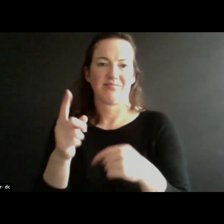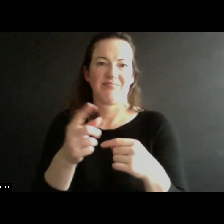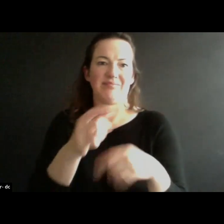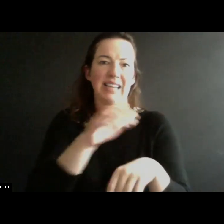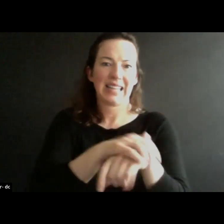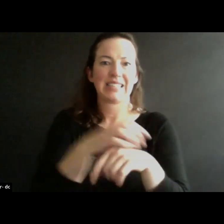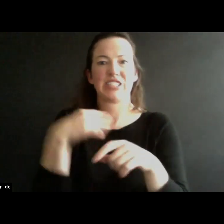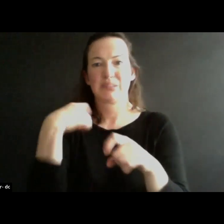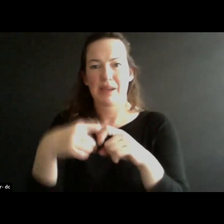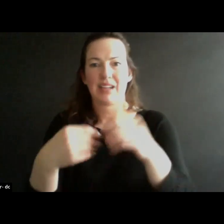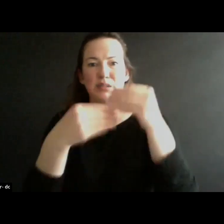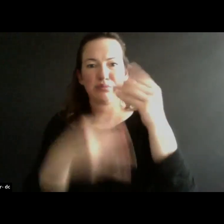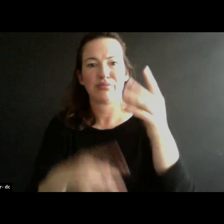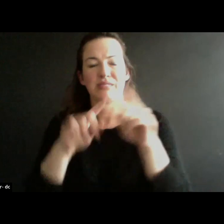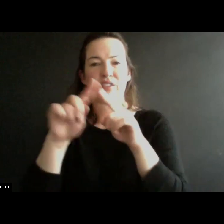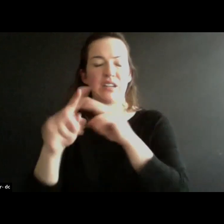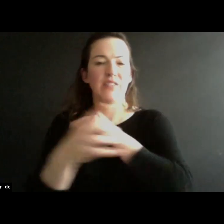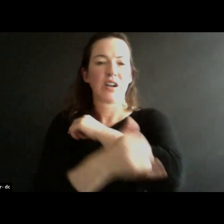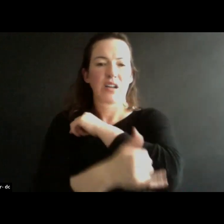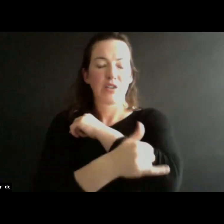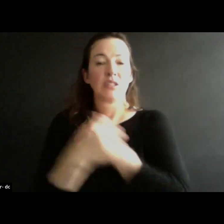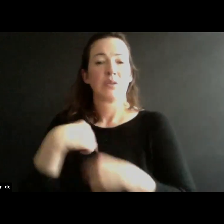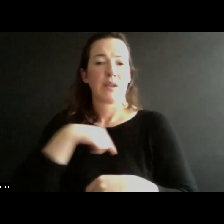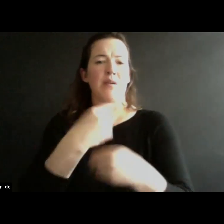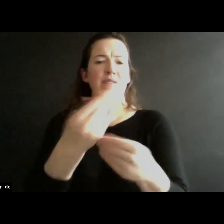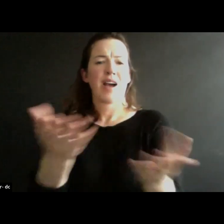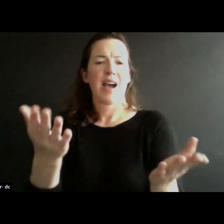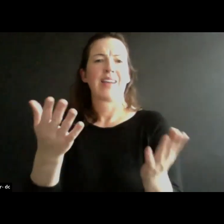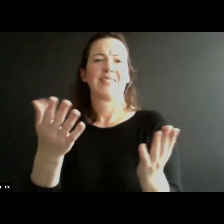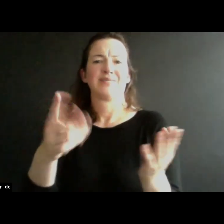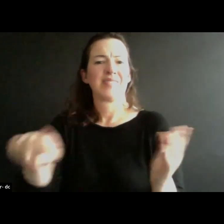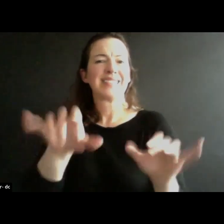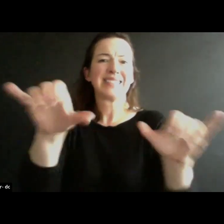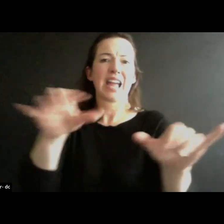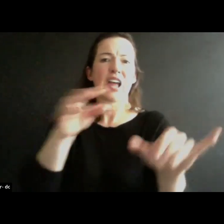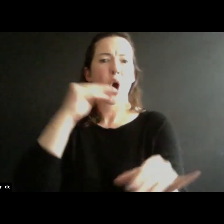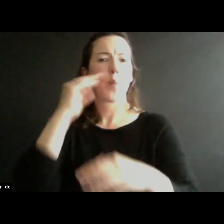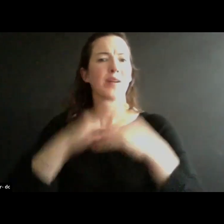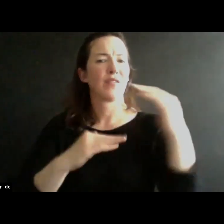do that, and from the comfort of people's homes. Now, at the beginning we were having